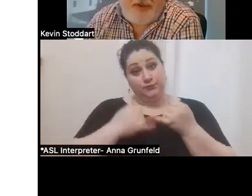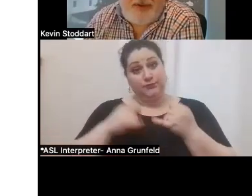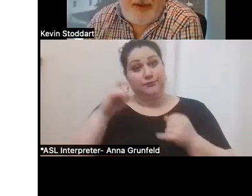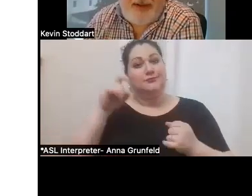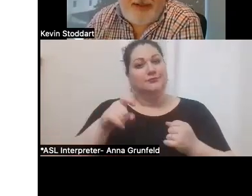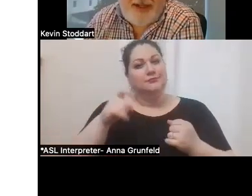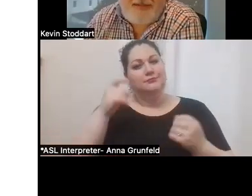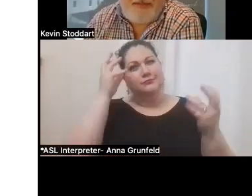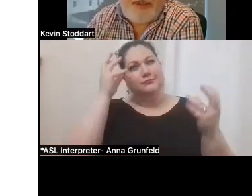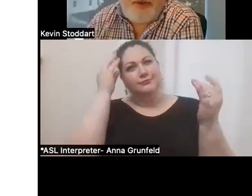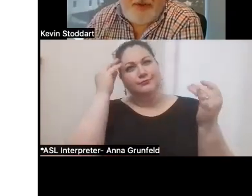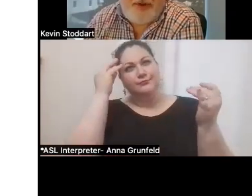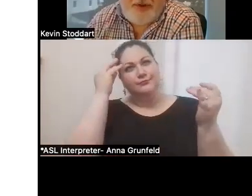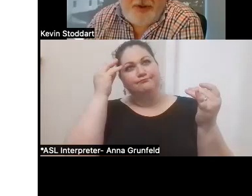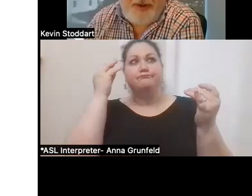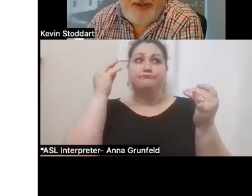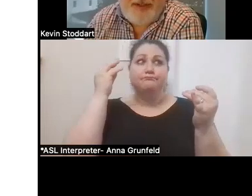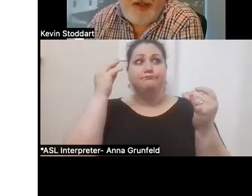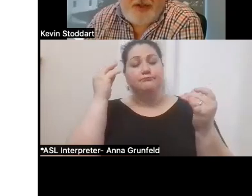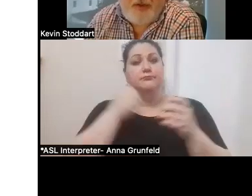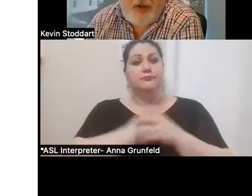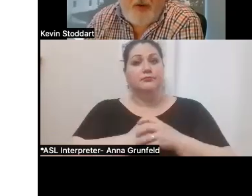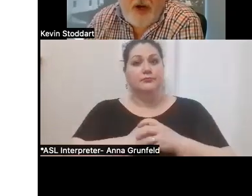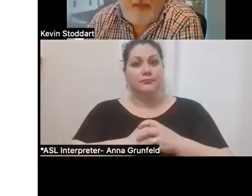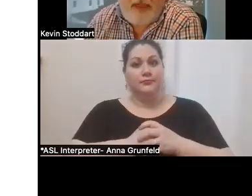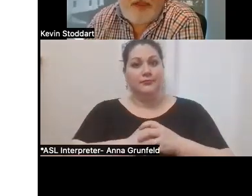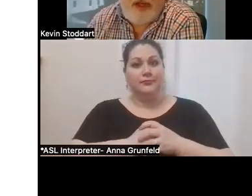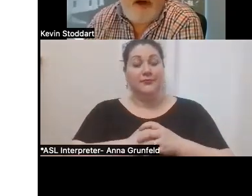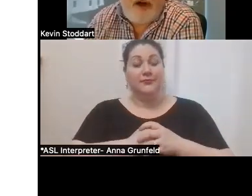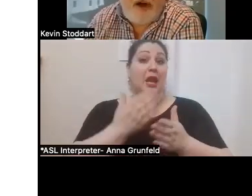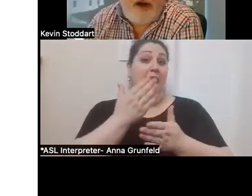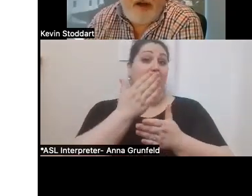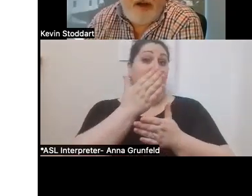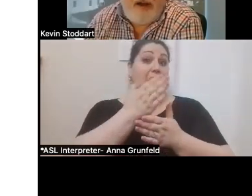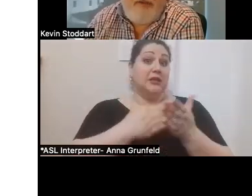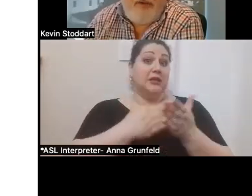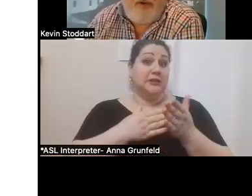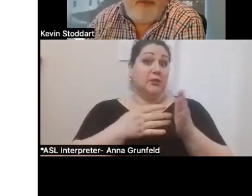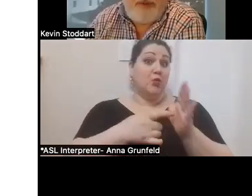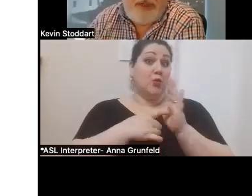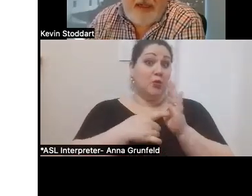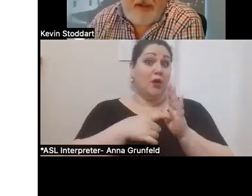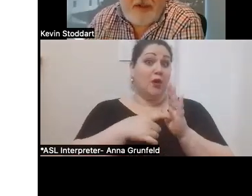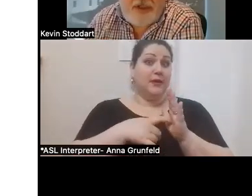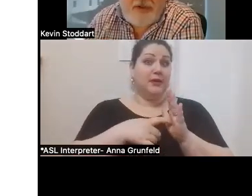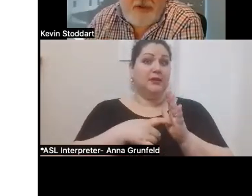some so-called essential requirements are for a particular student.